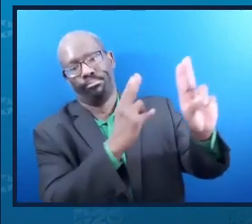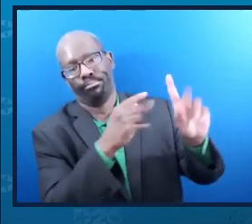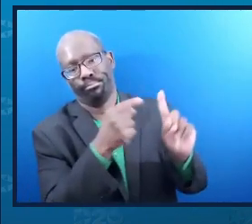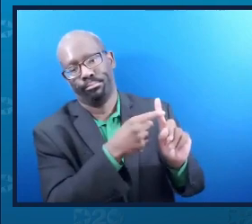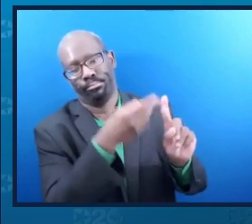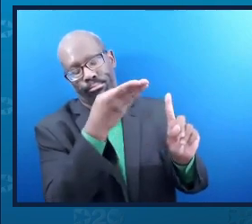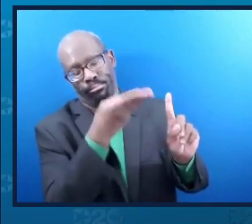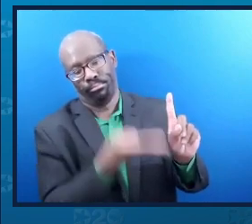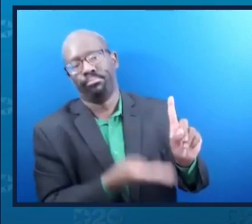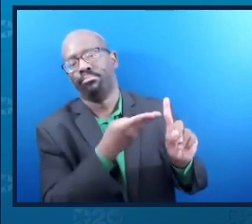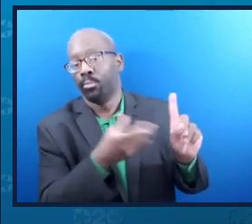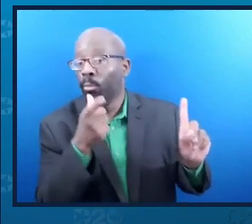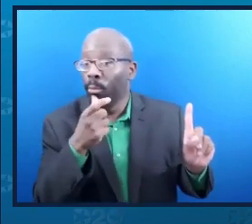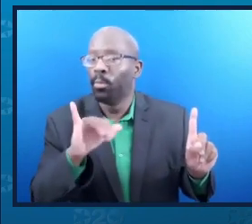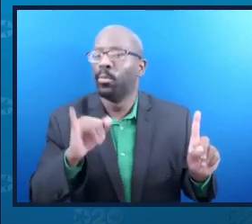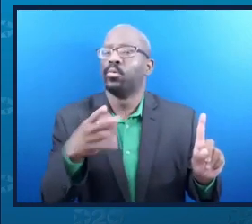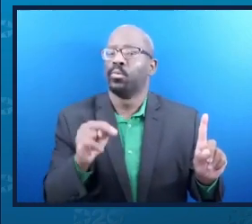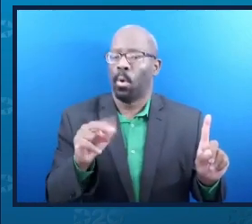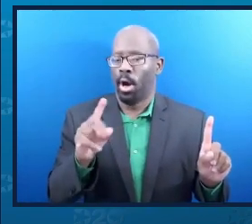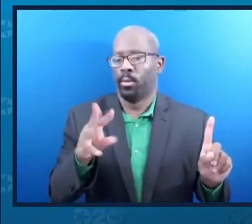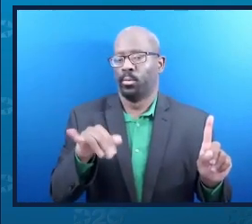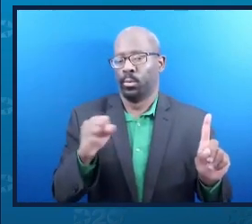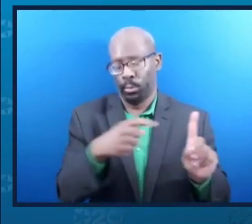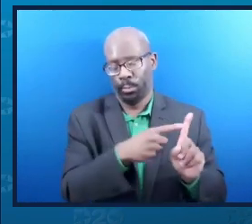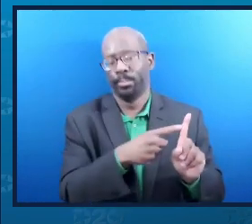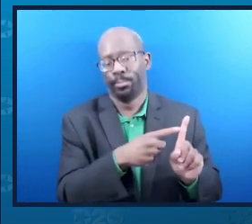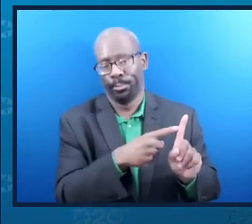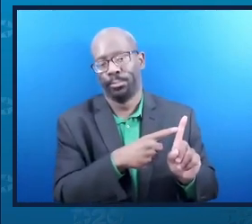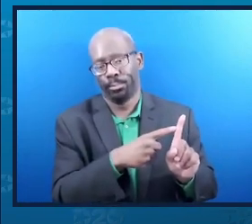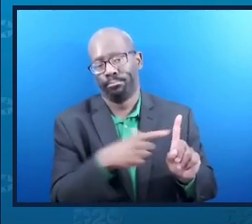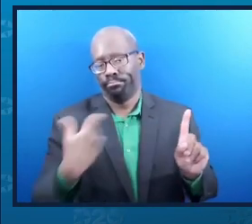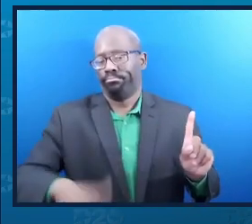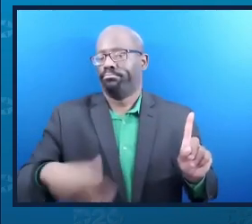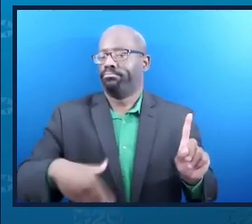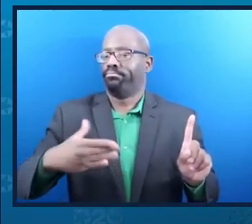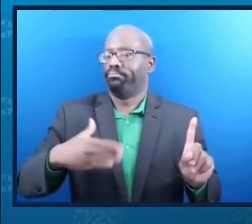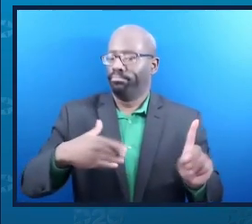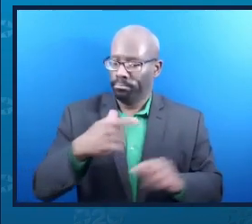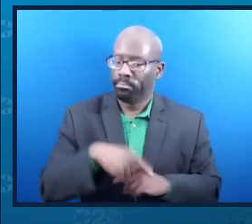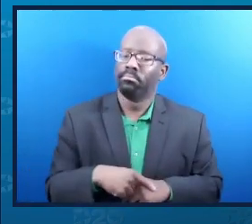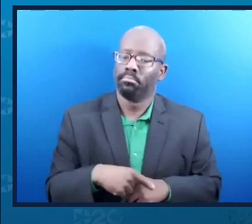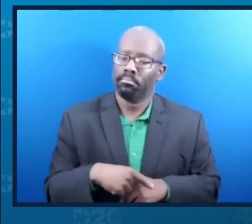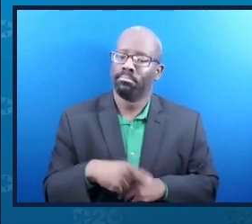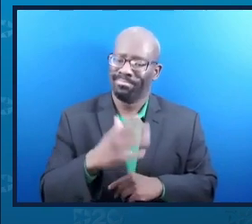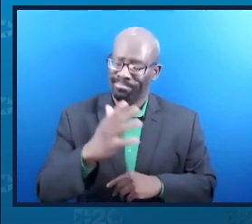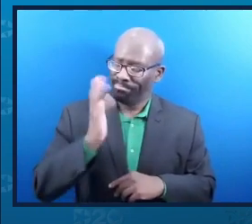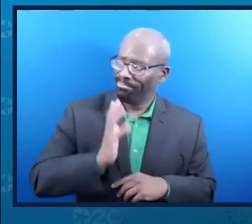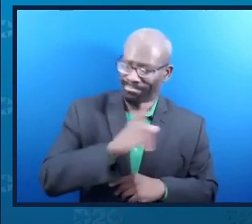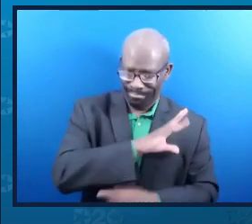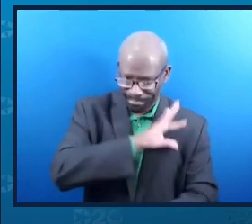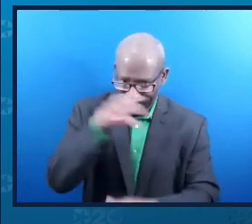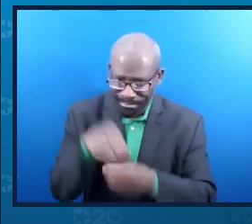JOHN, IN A FEW REMAINING LEADERS